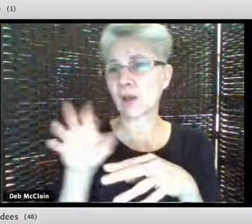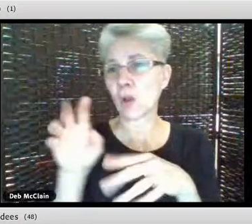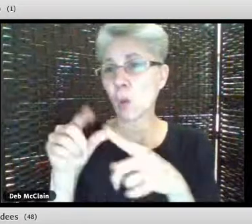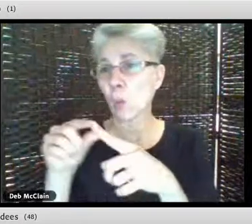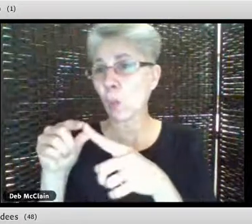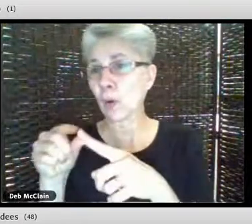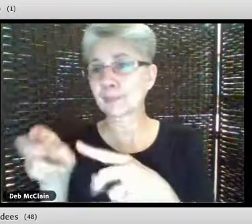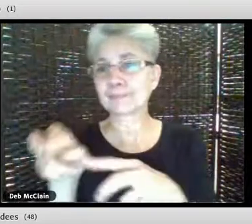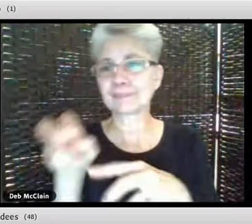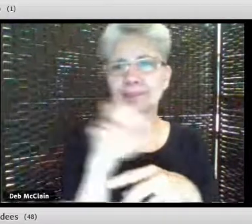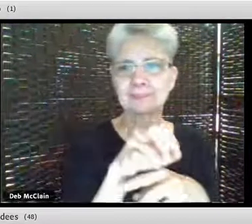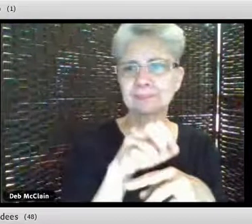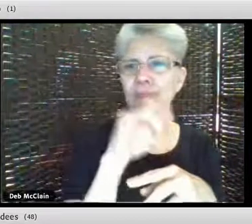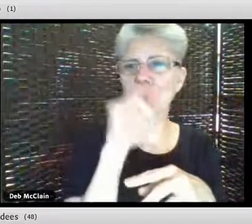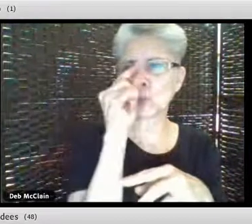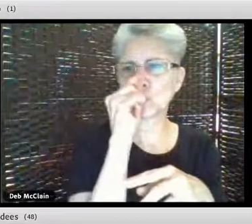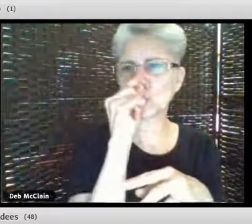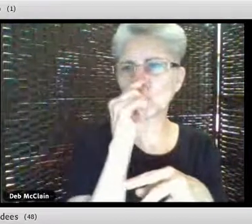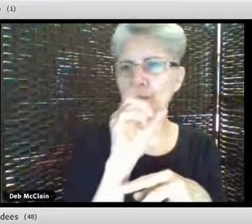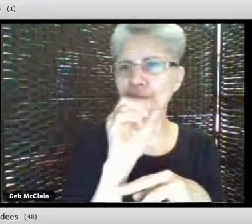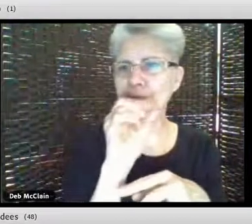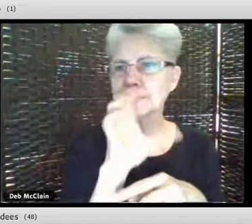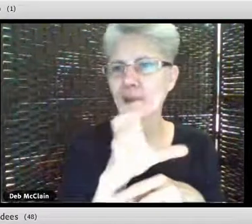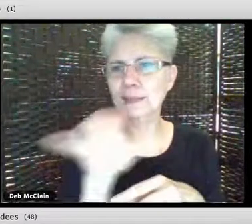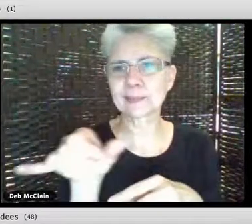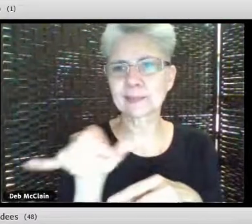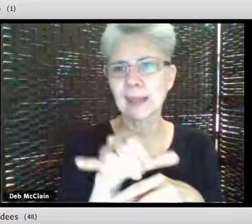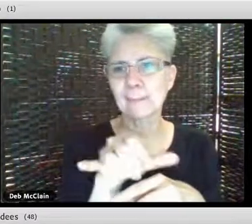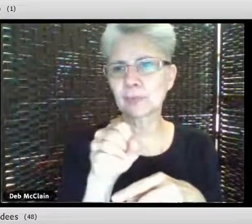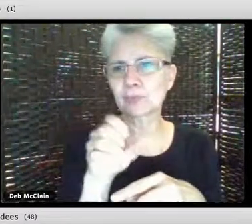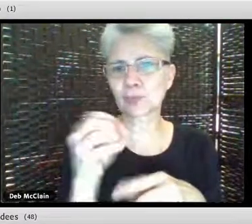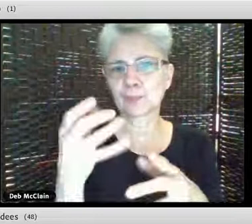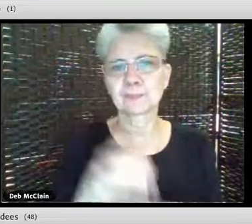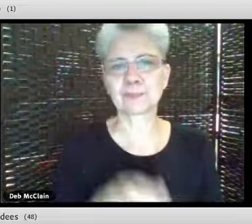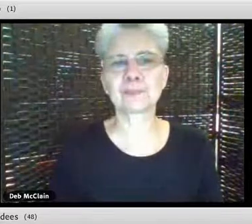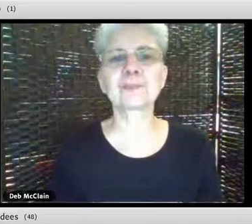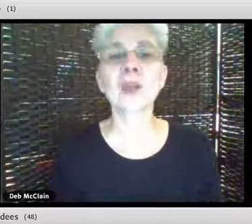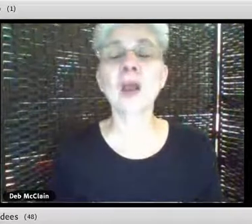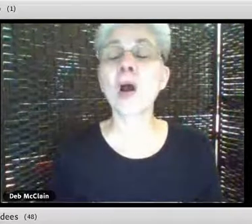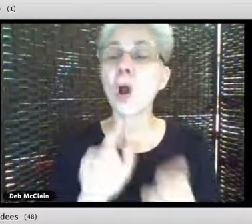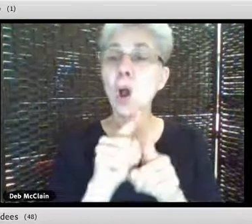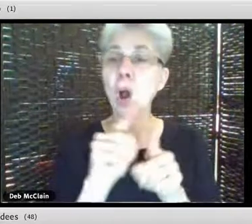So it's got all the functionality of just any kind of Word product,